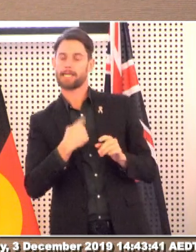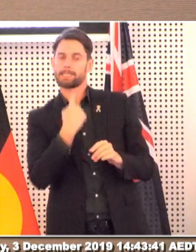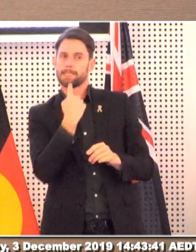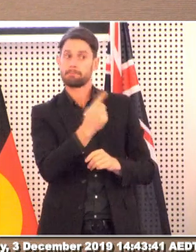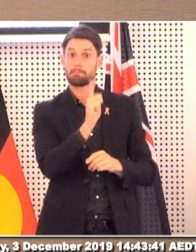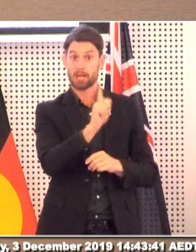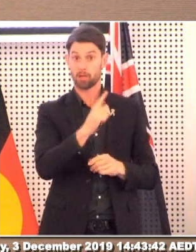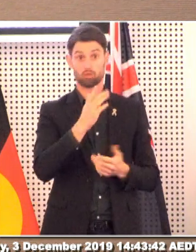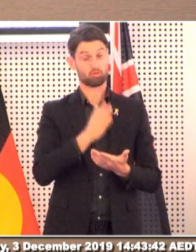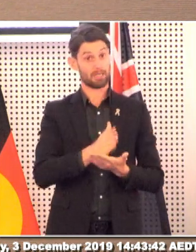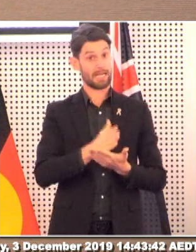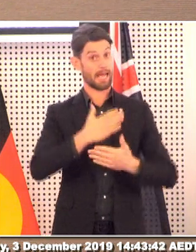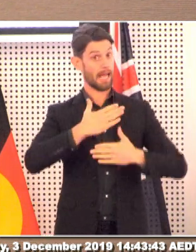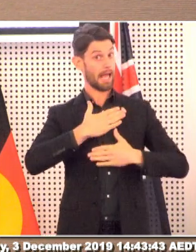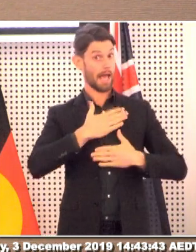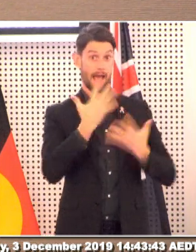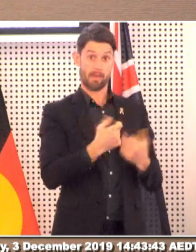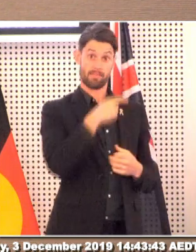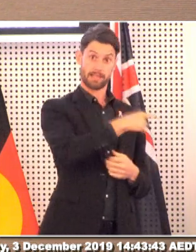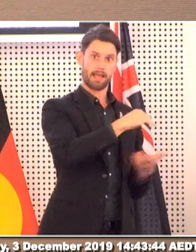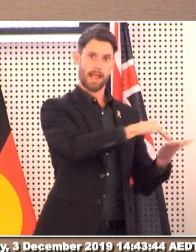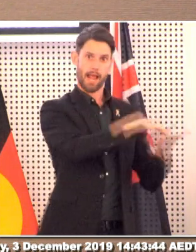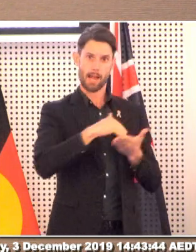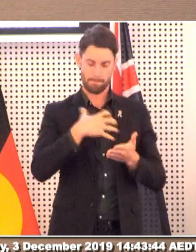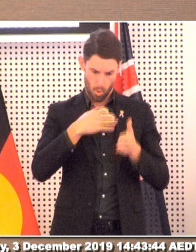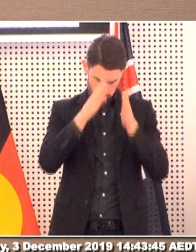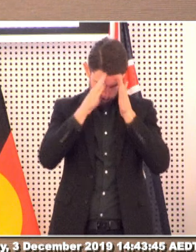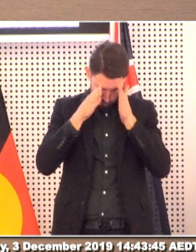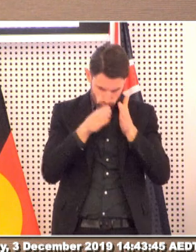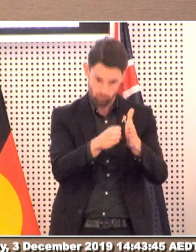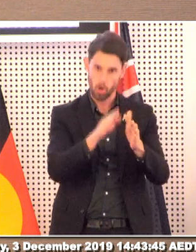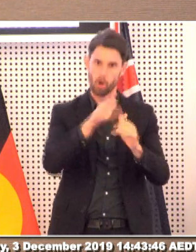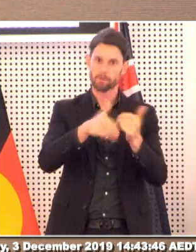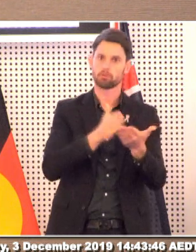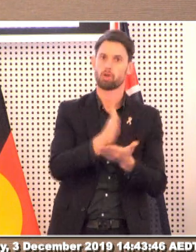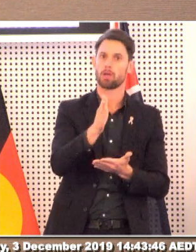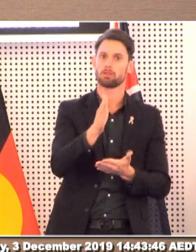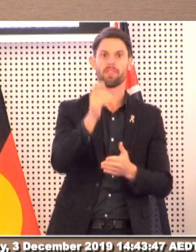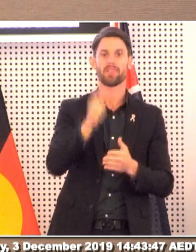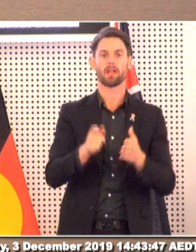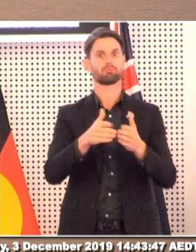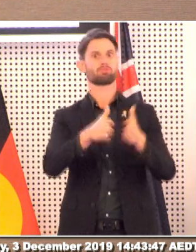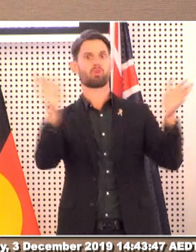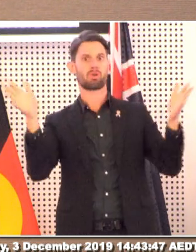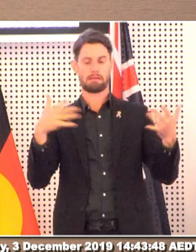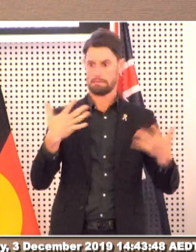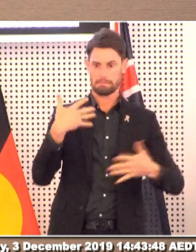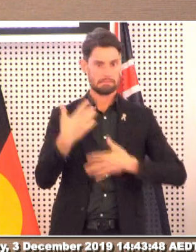sharpen our focus on rights. And that is a little bit different to my colleagues in other jurisdictions but their